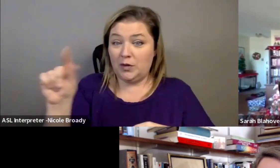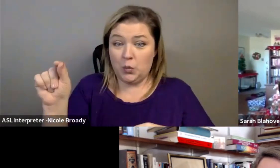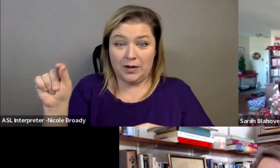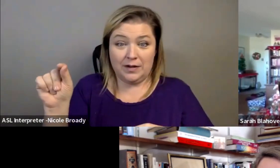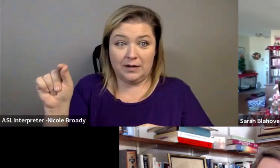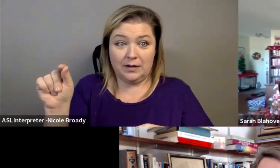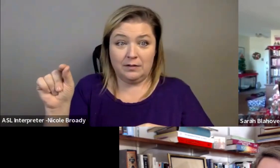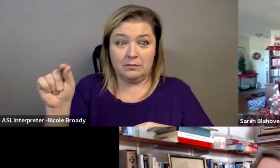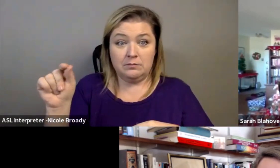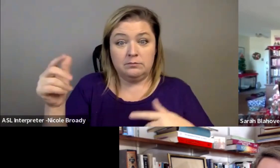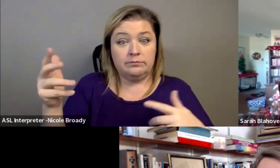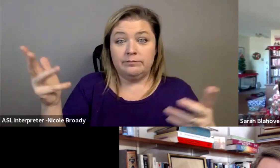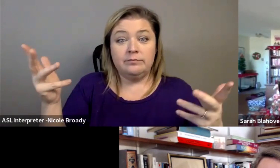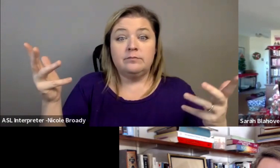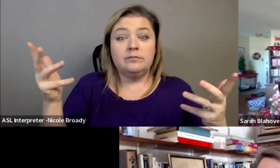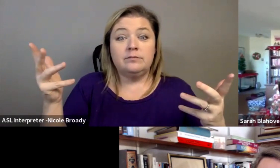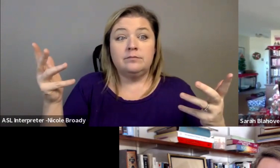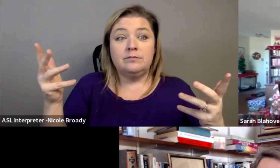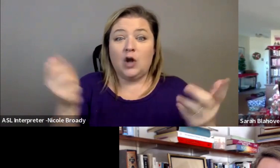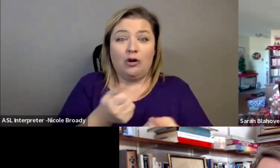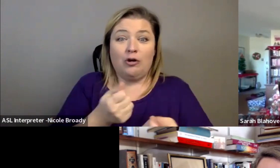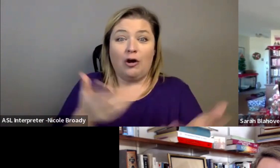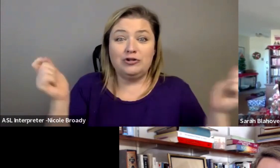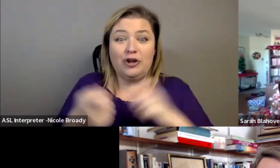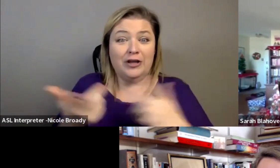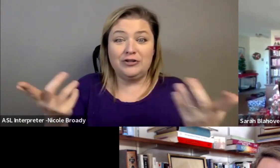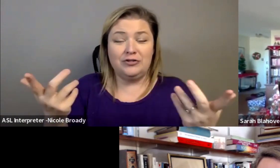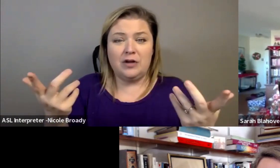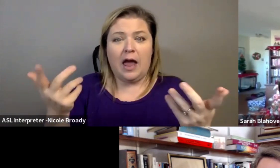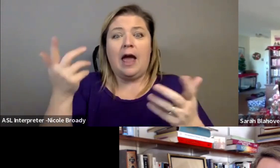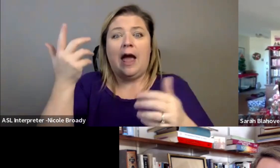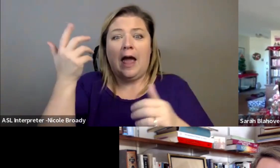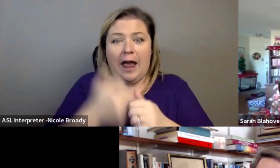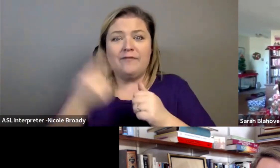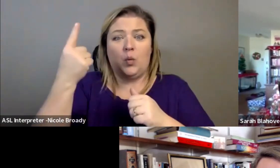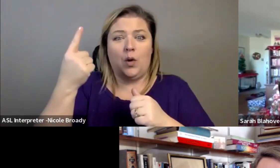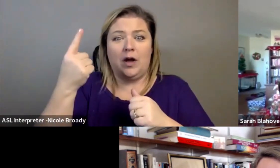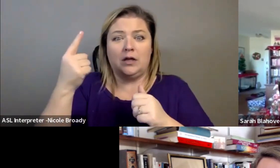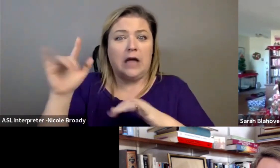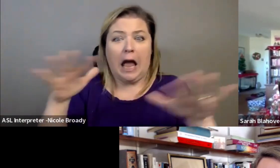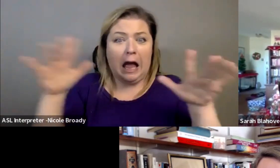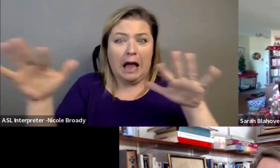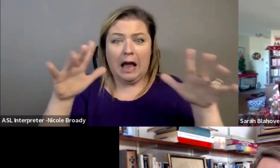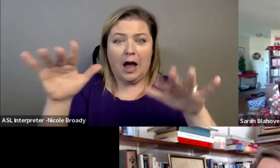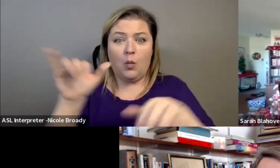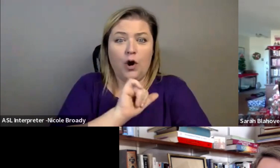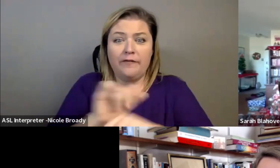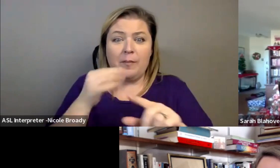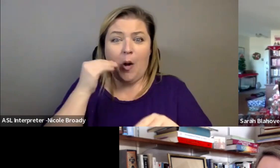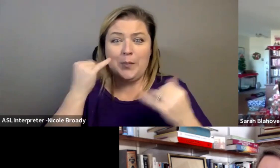that that change, we saw, everyone had to kind of scrambled to work at home, to